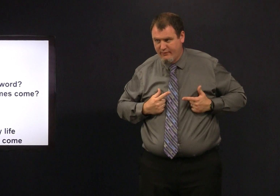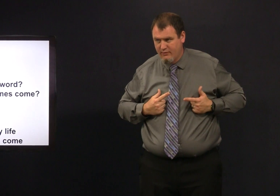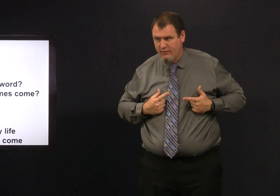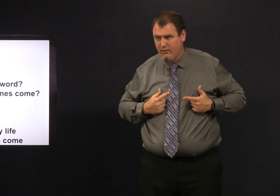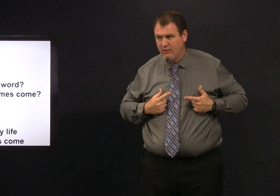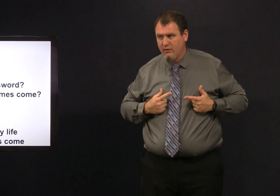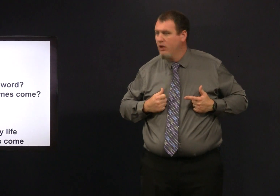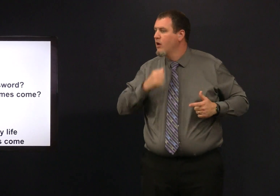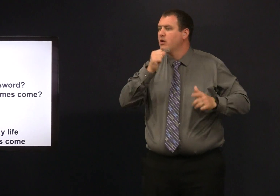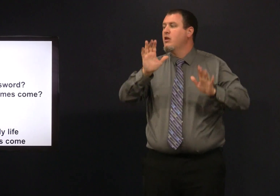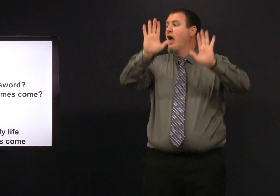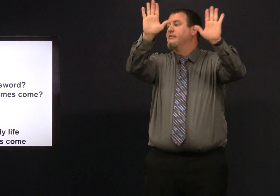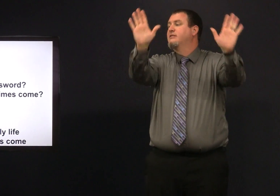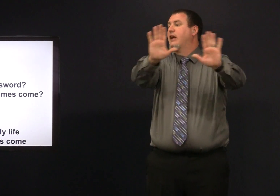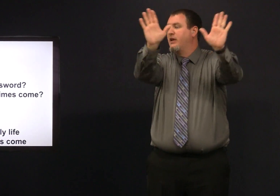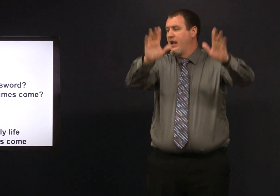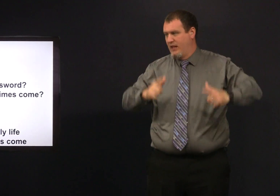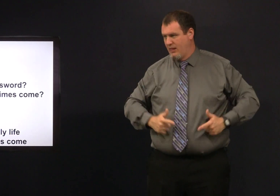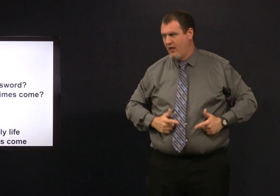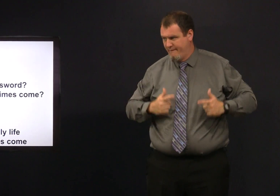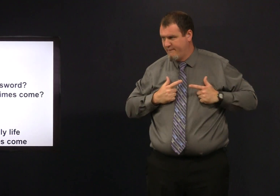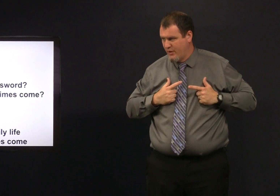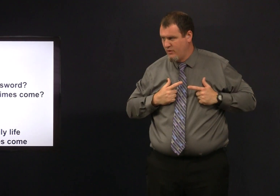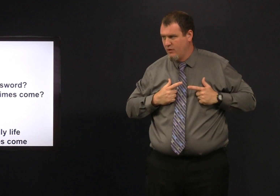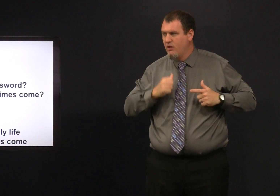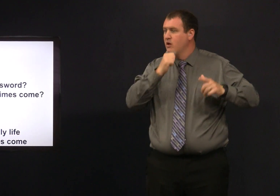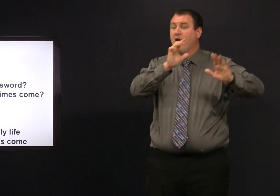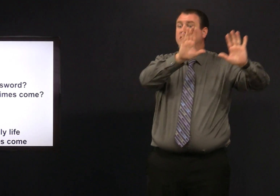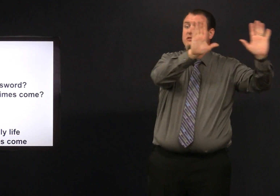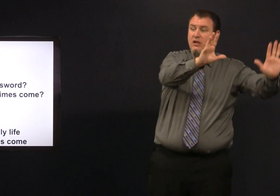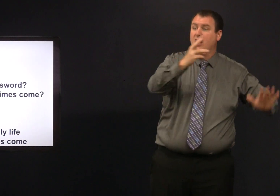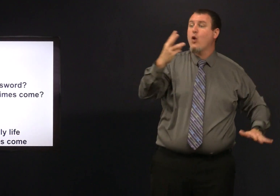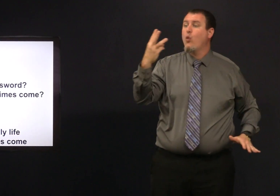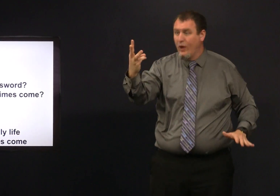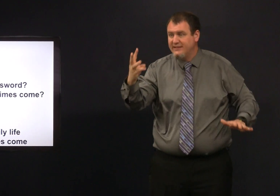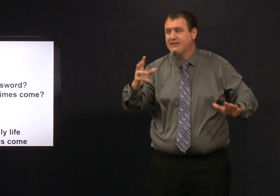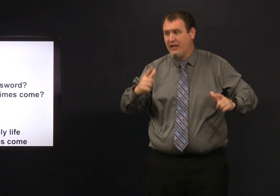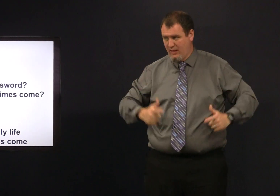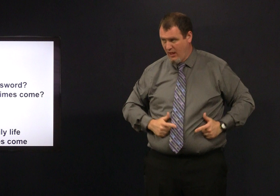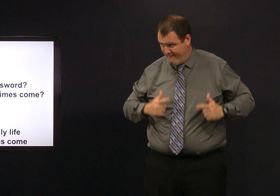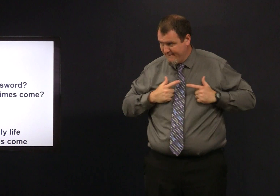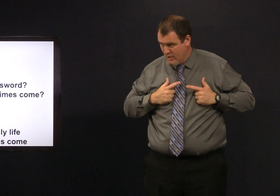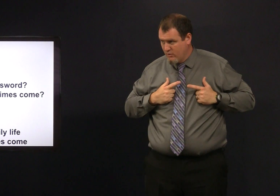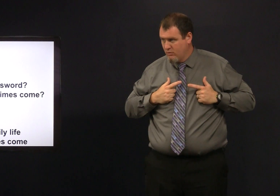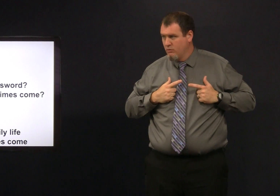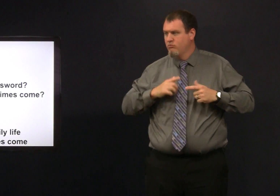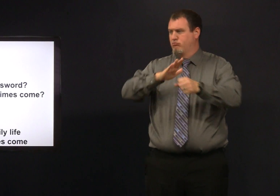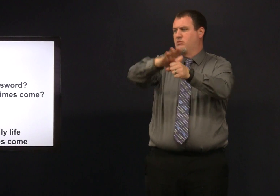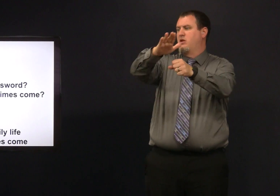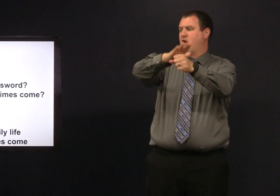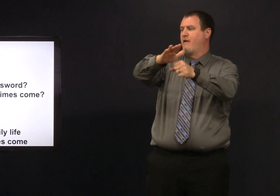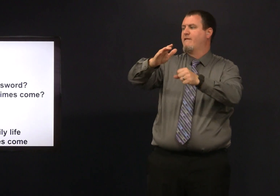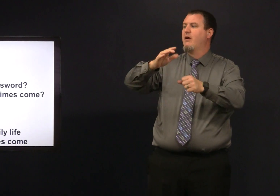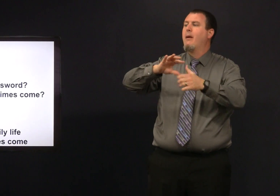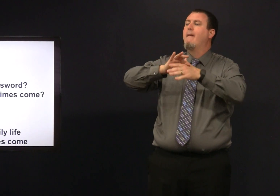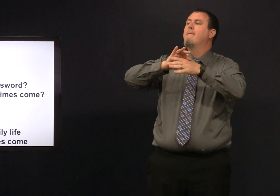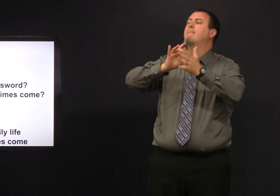not your weekly life not Sunday life only maybe Sunday and Wednesday is that enough